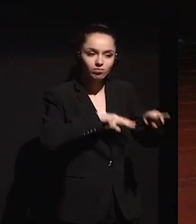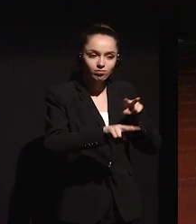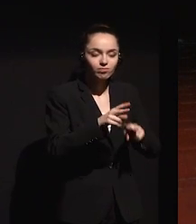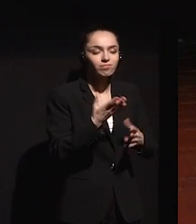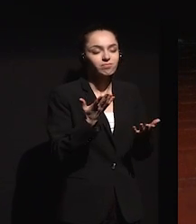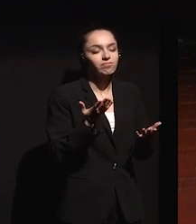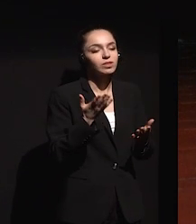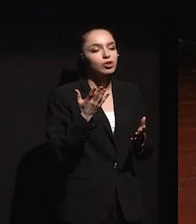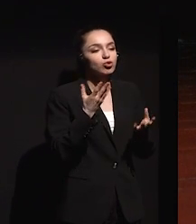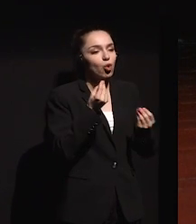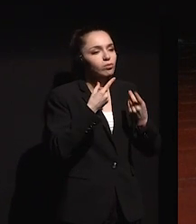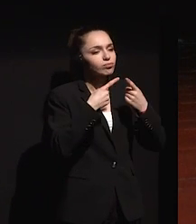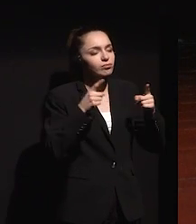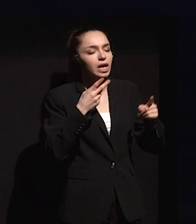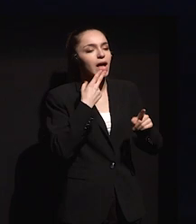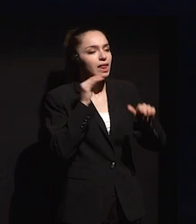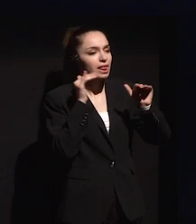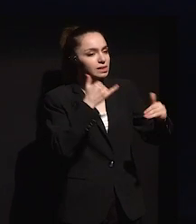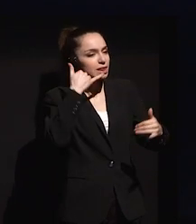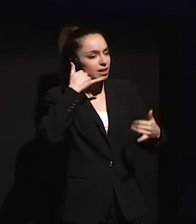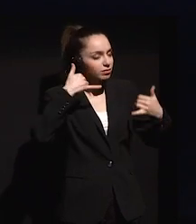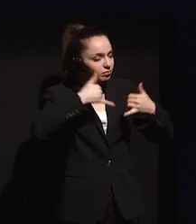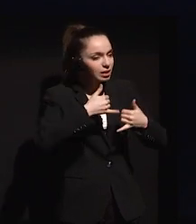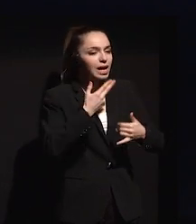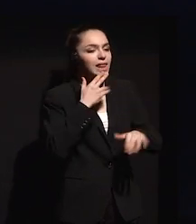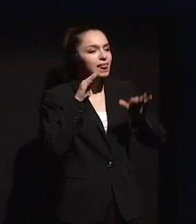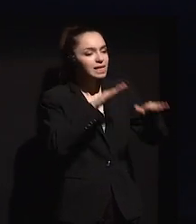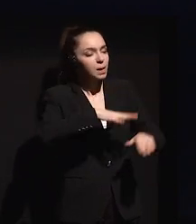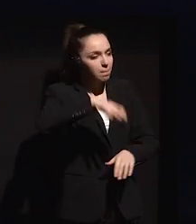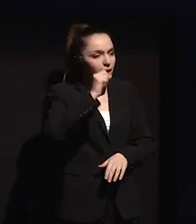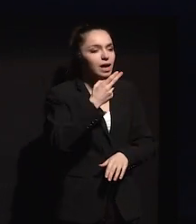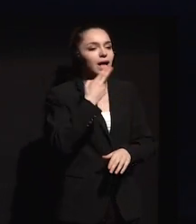for mothers with children aged 0-4, Multilingual Women's Support Line, Women's Support Center,